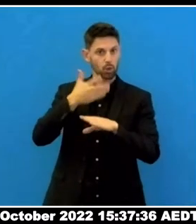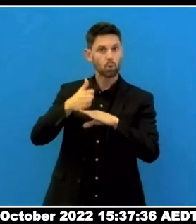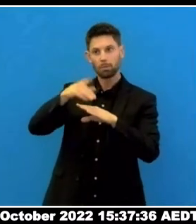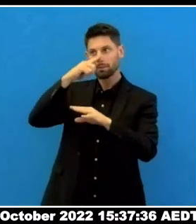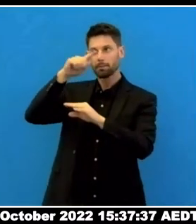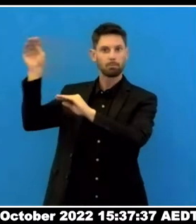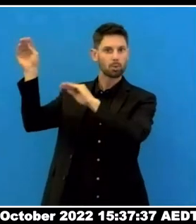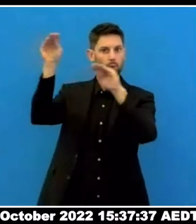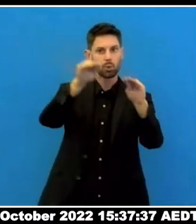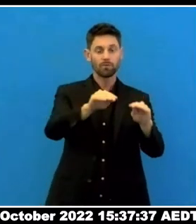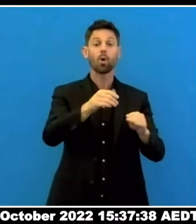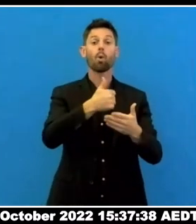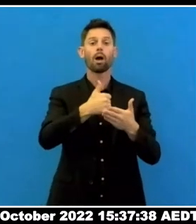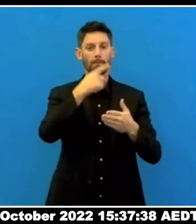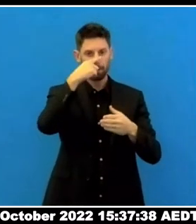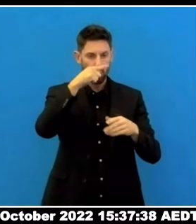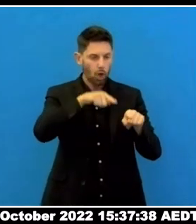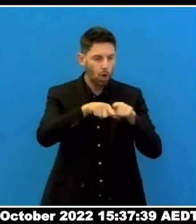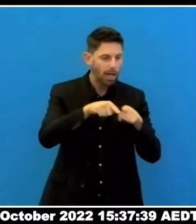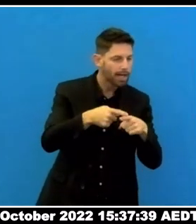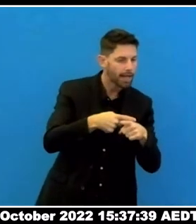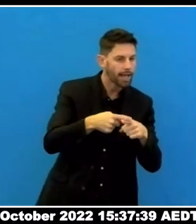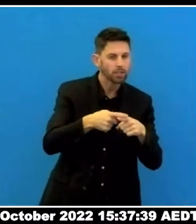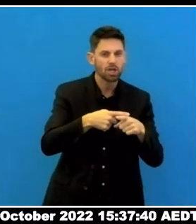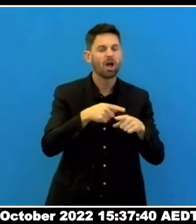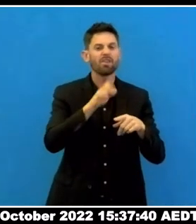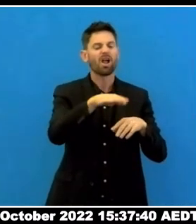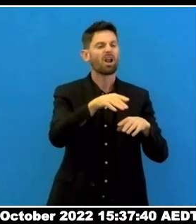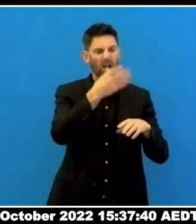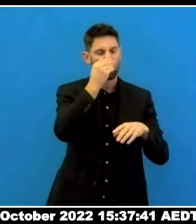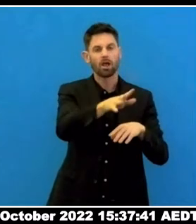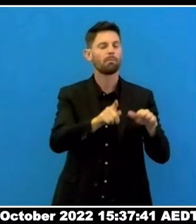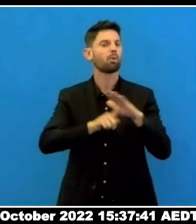Once they get used to the culture, later when they learn you English, then they move to another state.